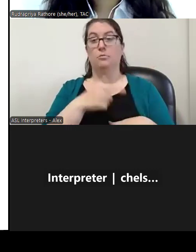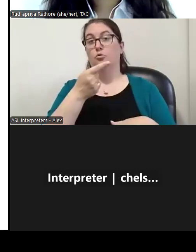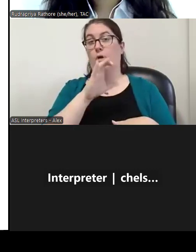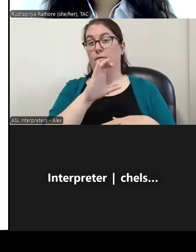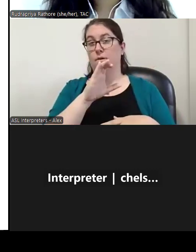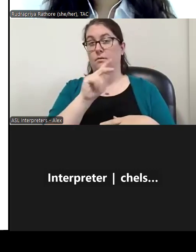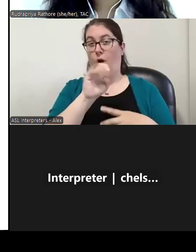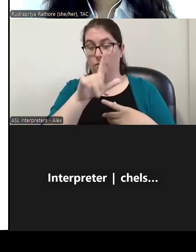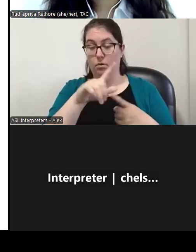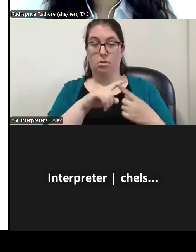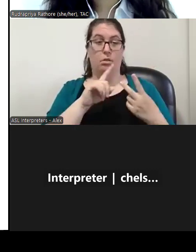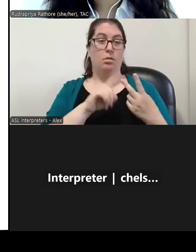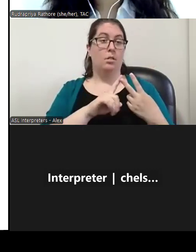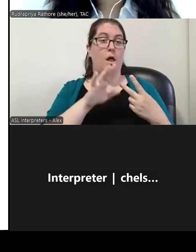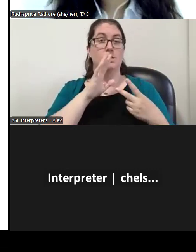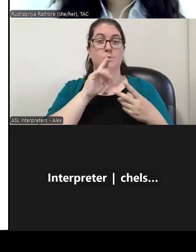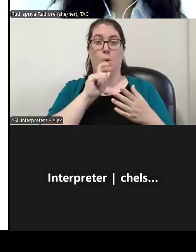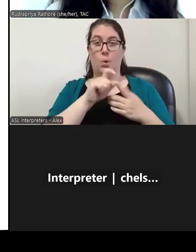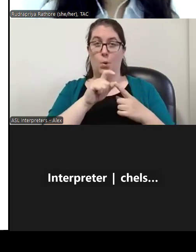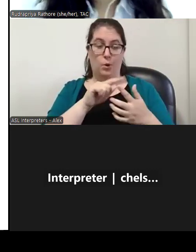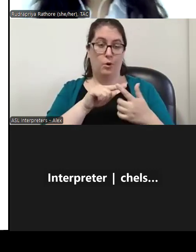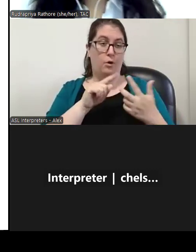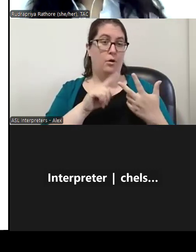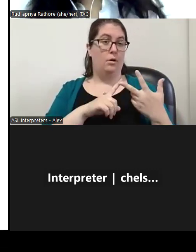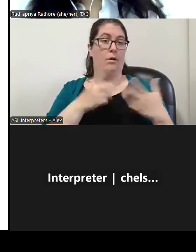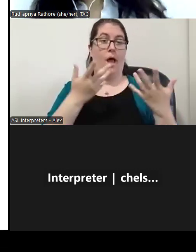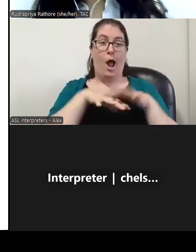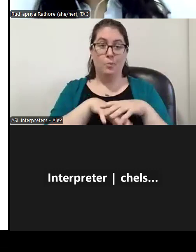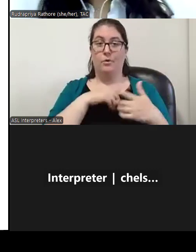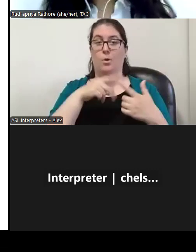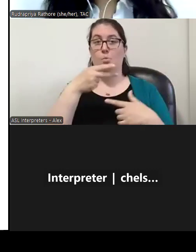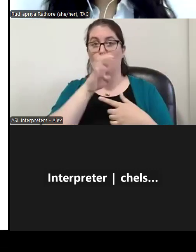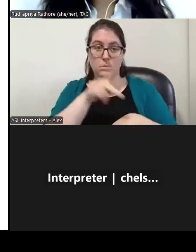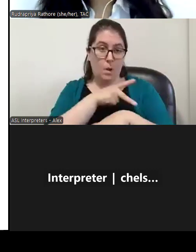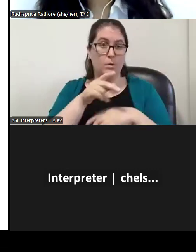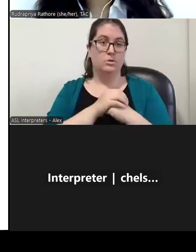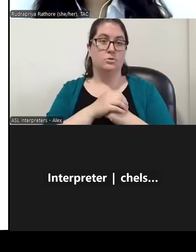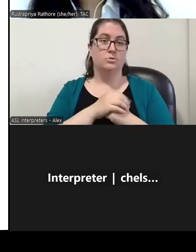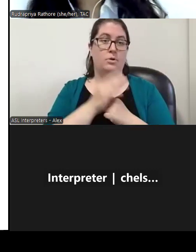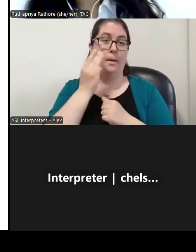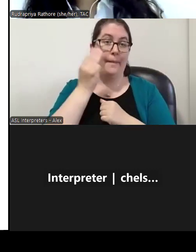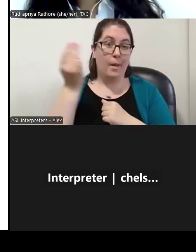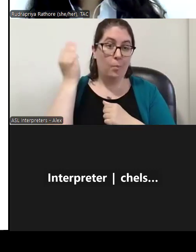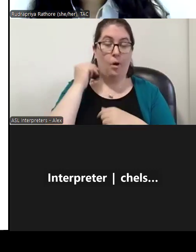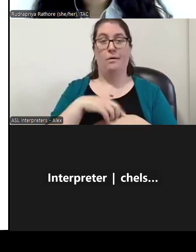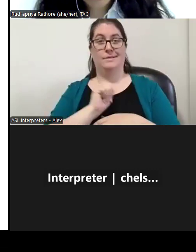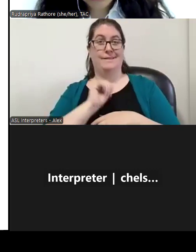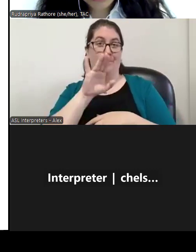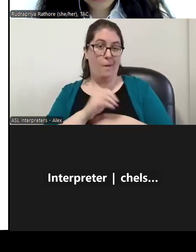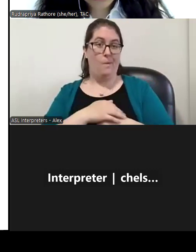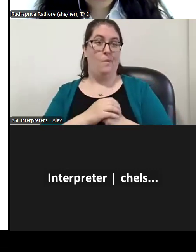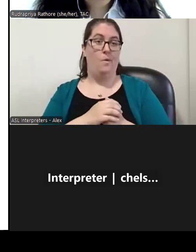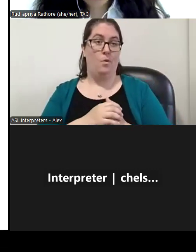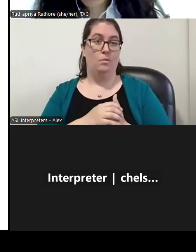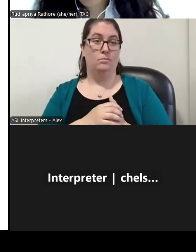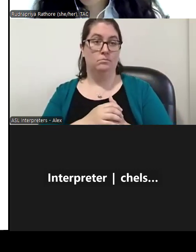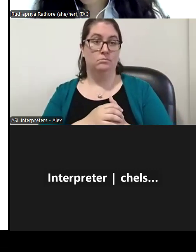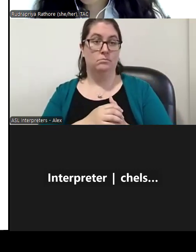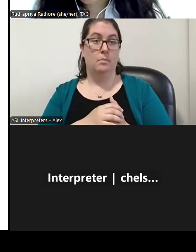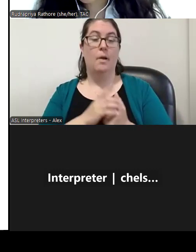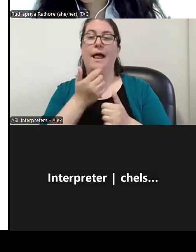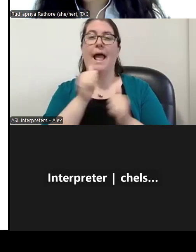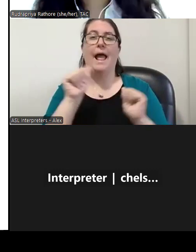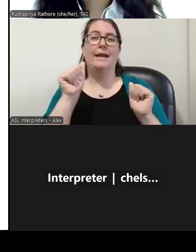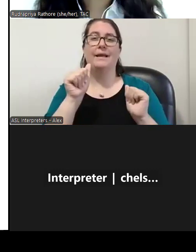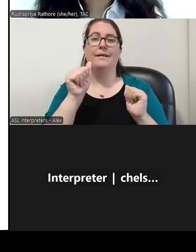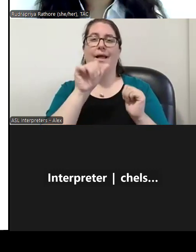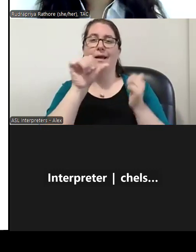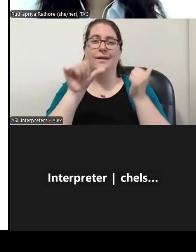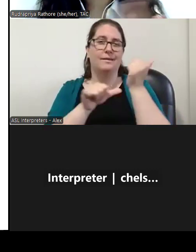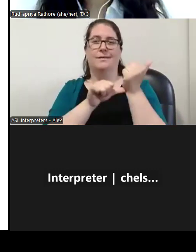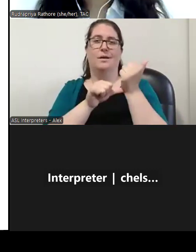word albums hybrid genres pros poetry memoir autobiography and then all subg genres like